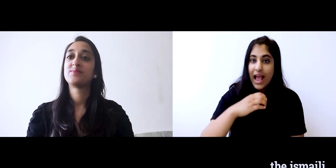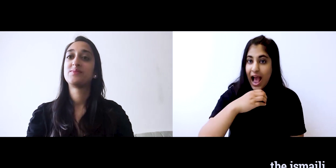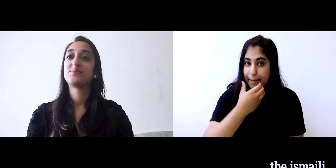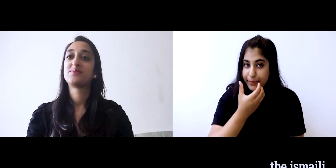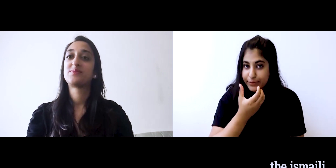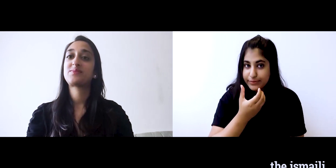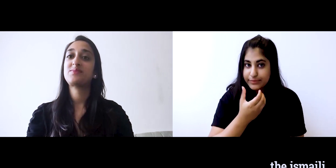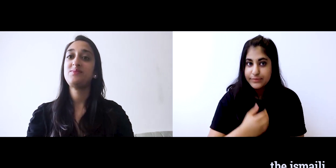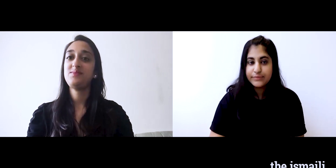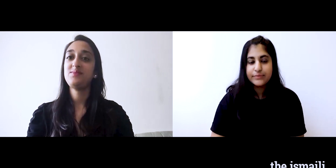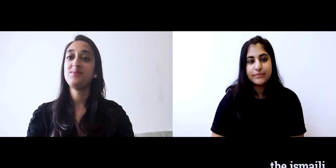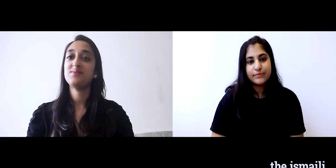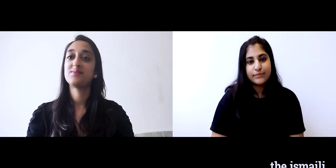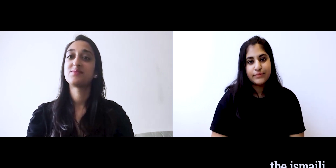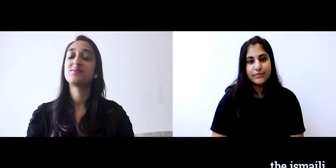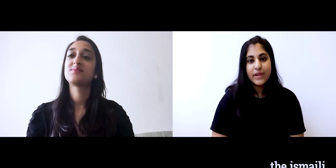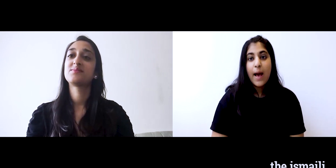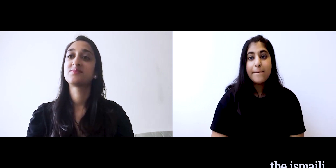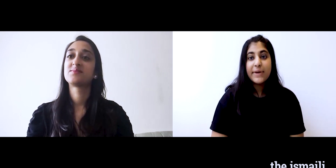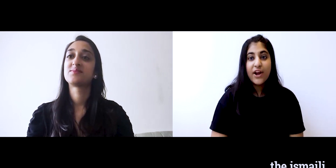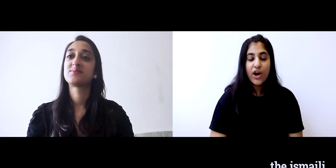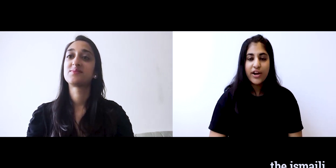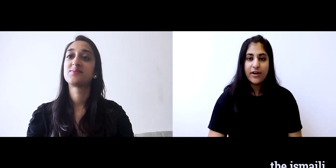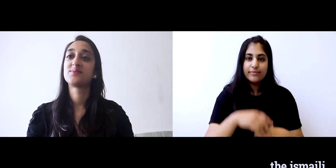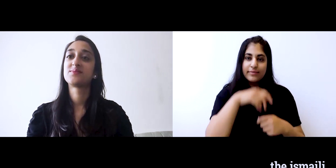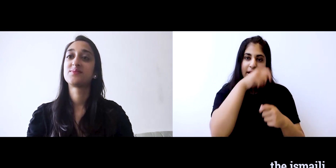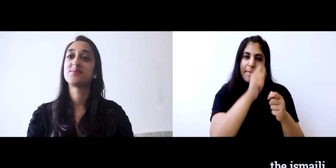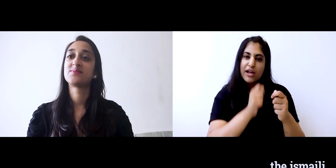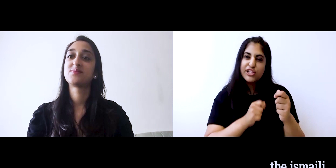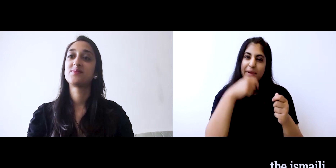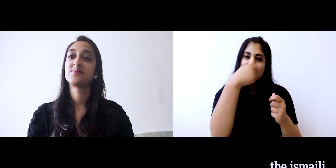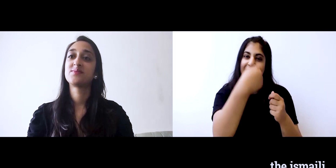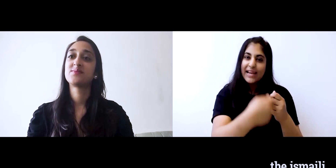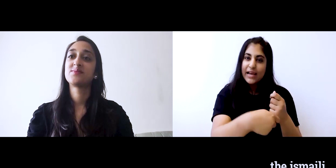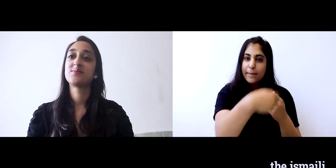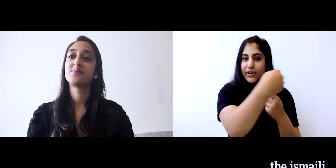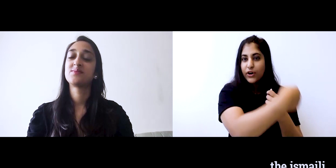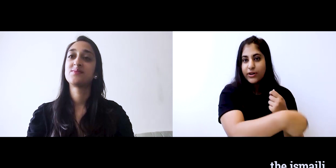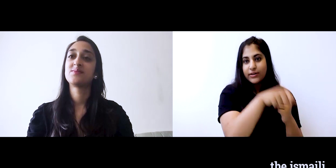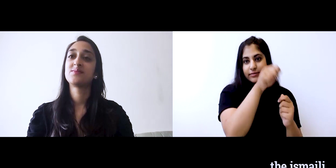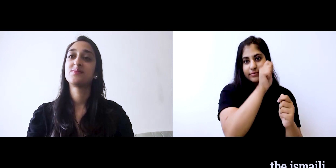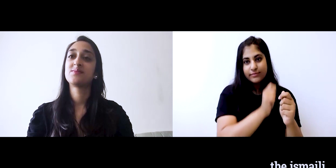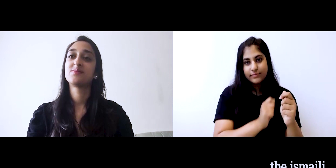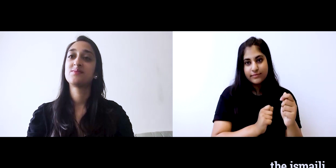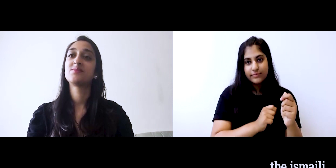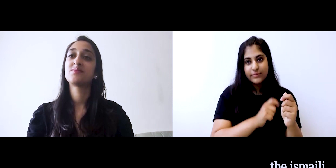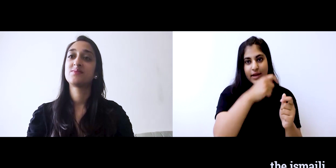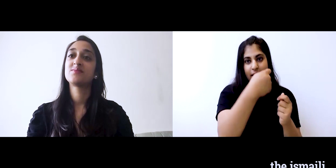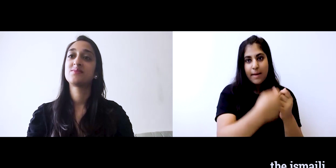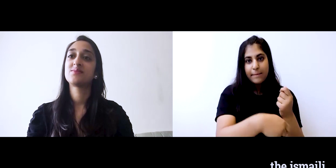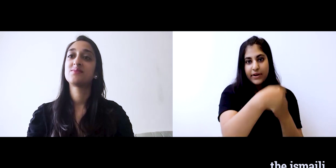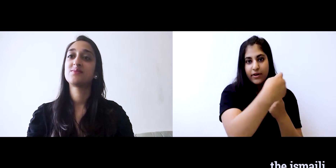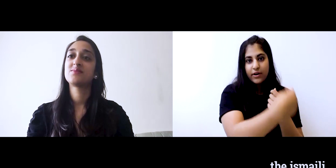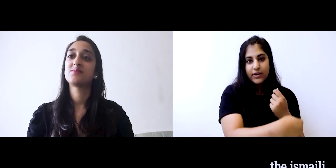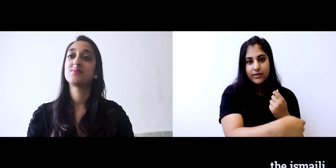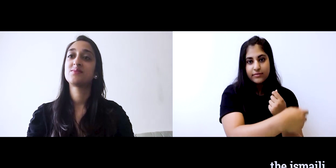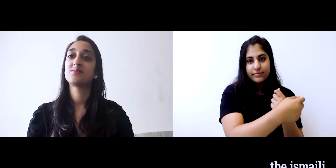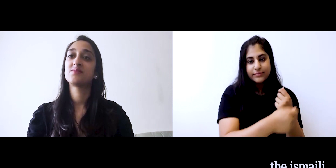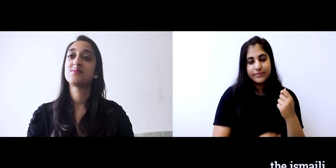Apple Banana, imagine peeling a banana Banana